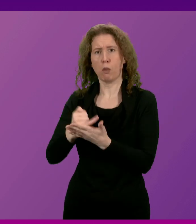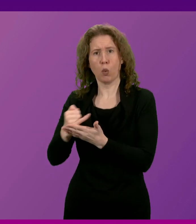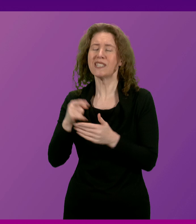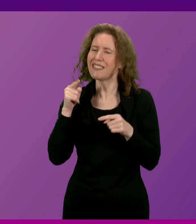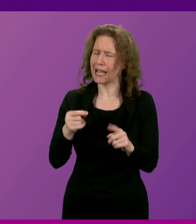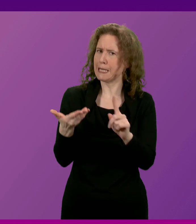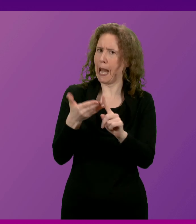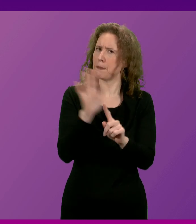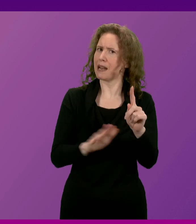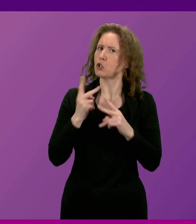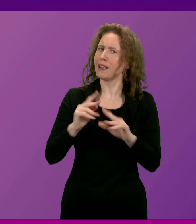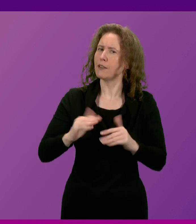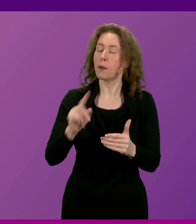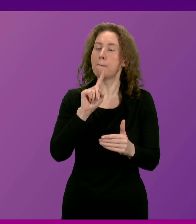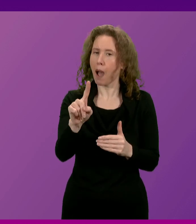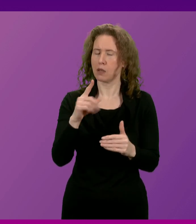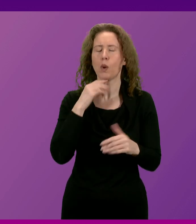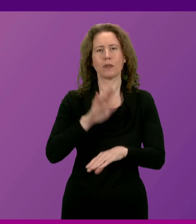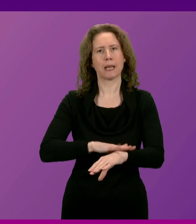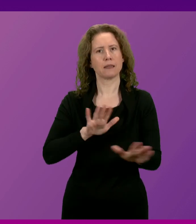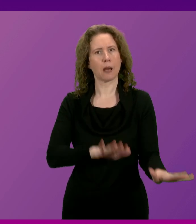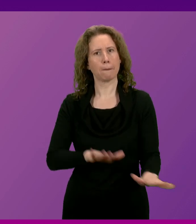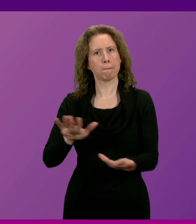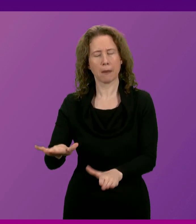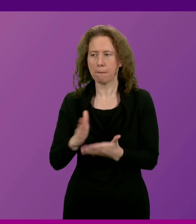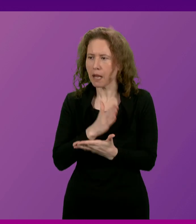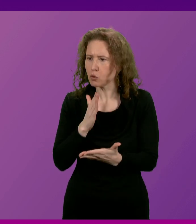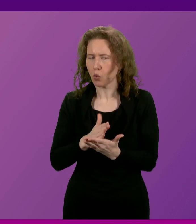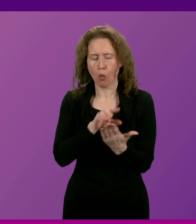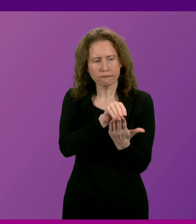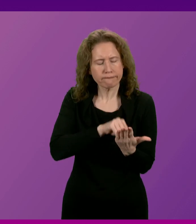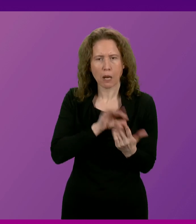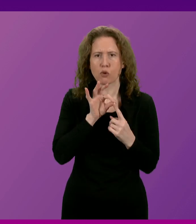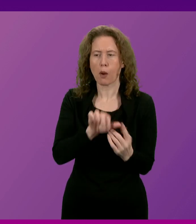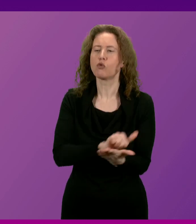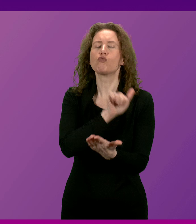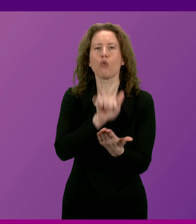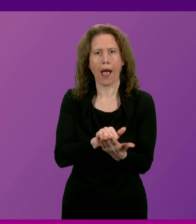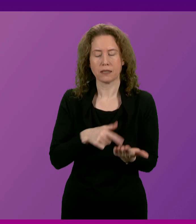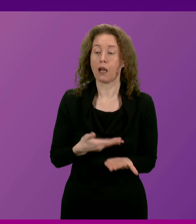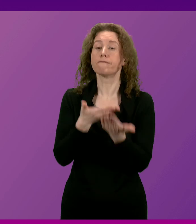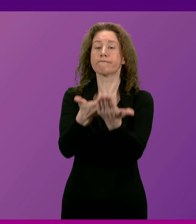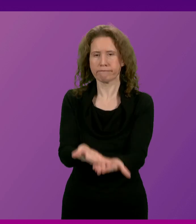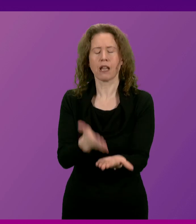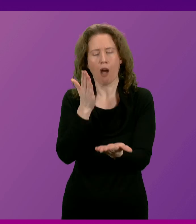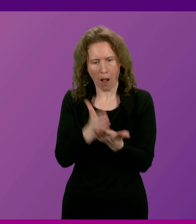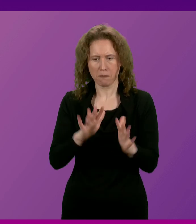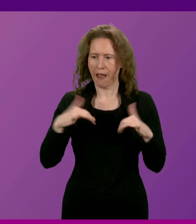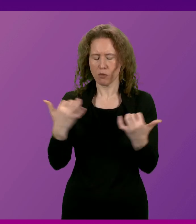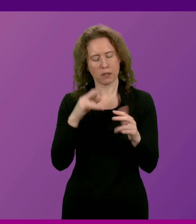but the Government will take its time to ensure that we get the proposals right and will bring forward proposals that can command parliamentary support.